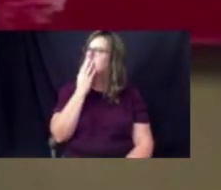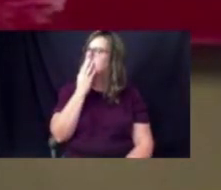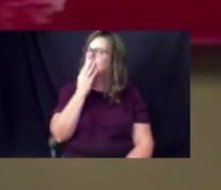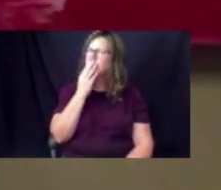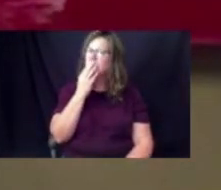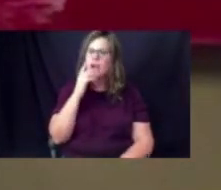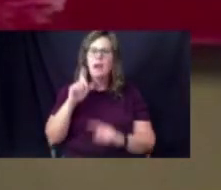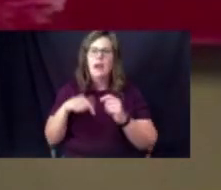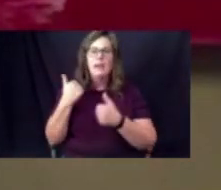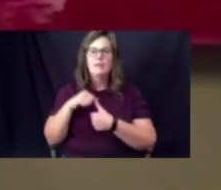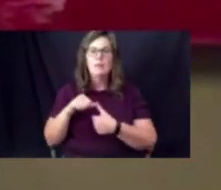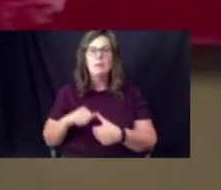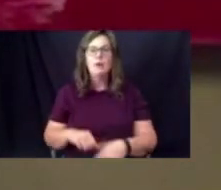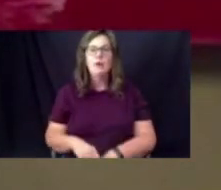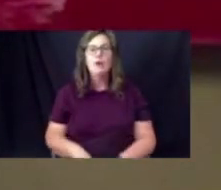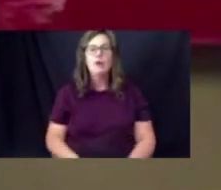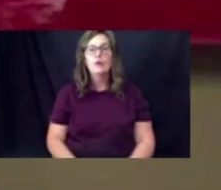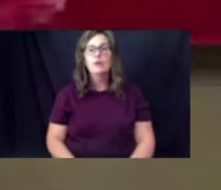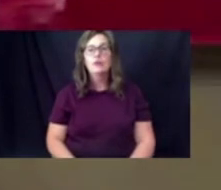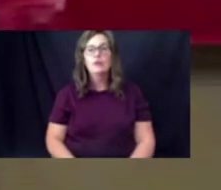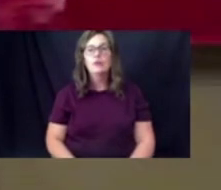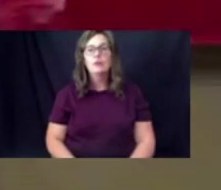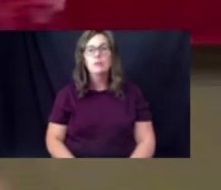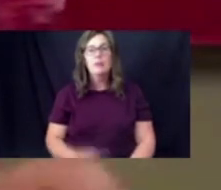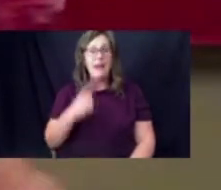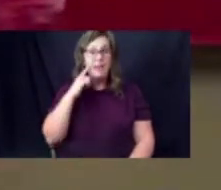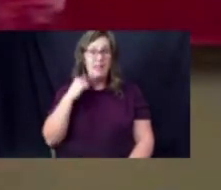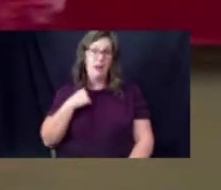anyways uh you know i i thought i was kind of cool because i was like the coconut at